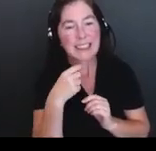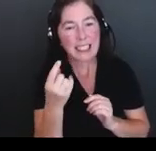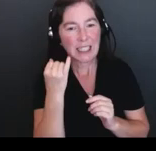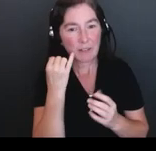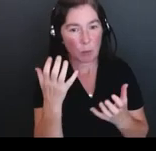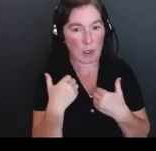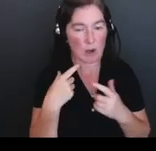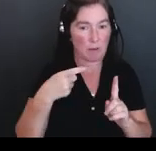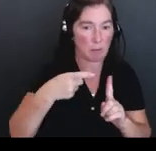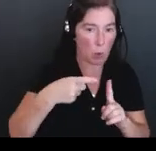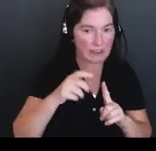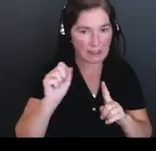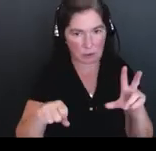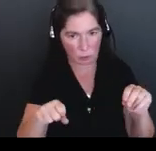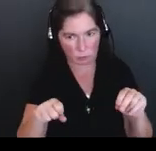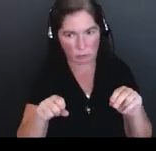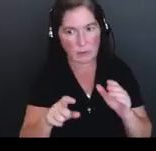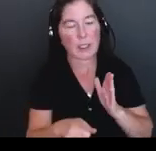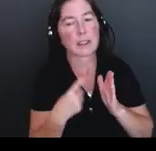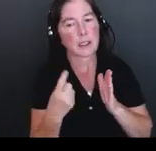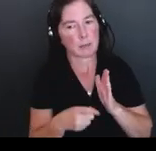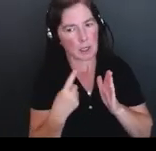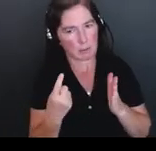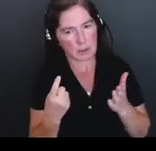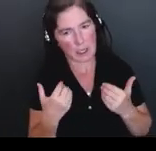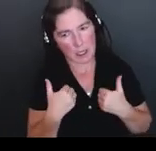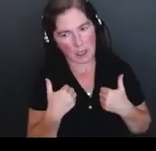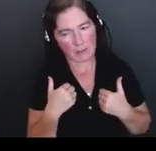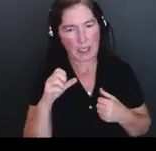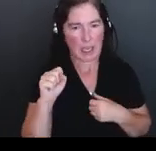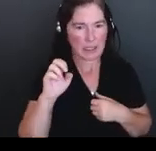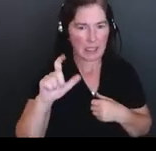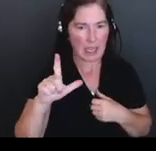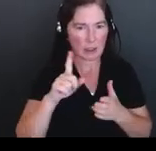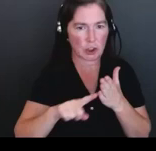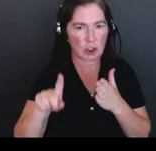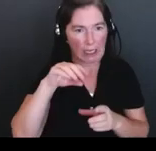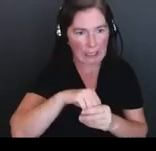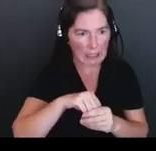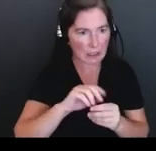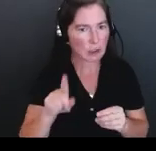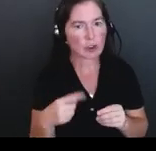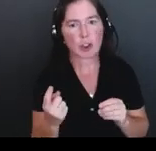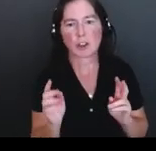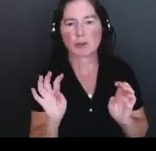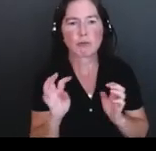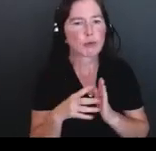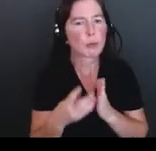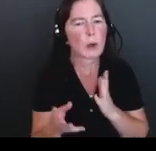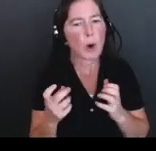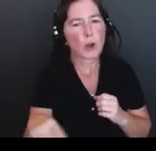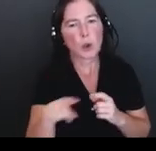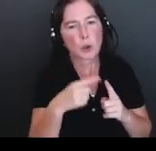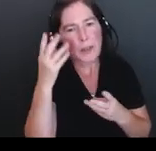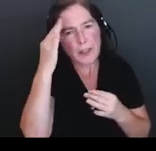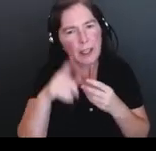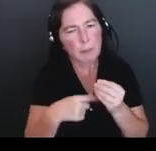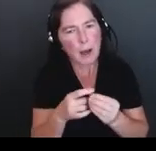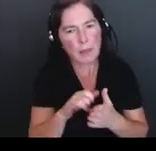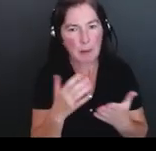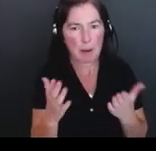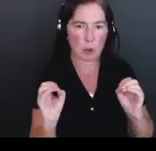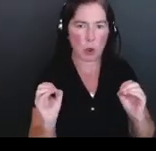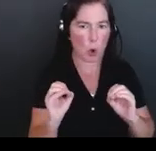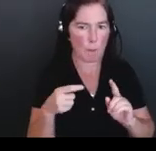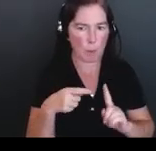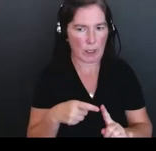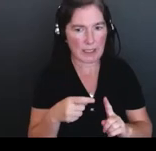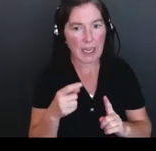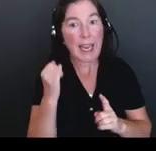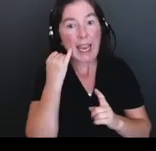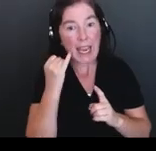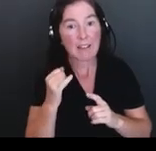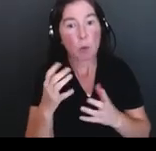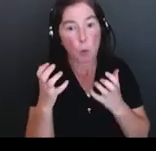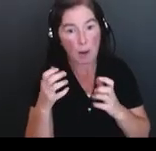it a title so again, the math rubric isn't overly creative, but let's just say we'll give it some kind of a title. If you want a description, you can have a description. At the top,